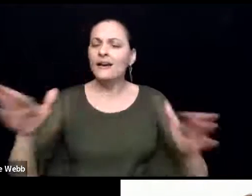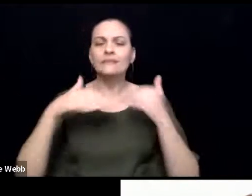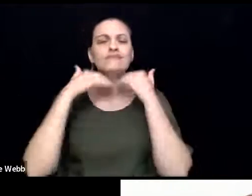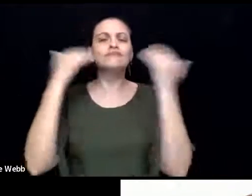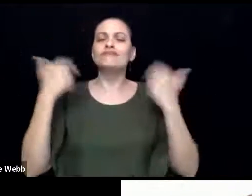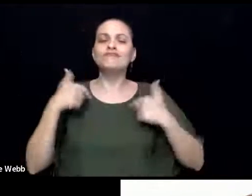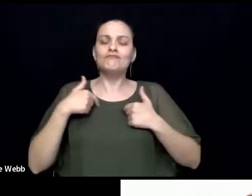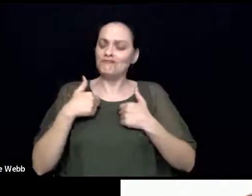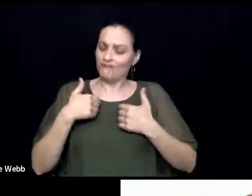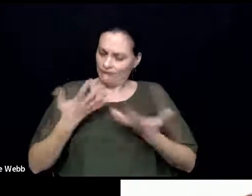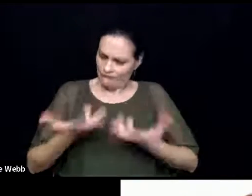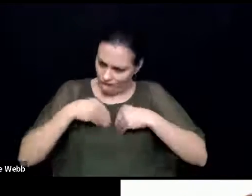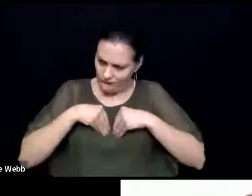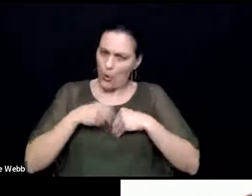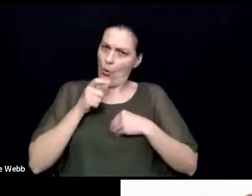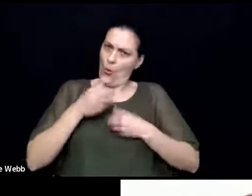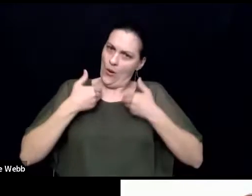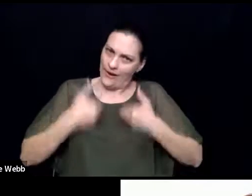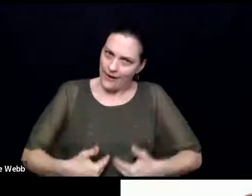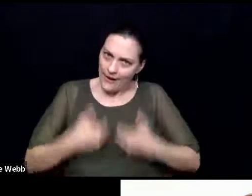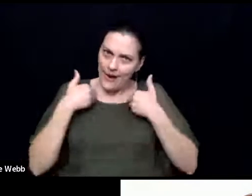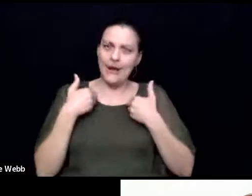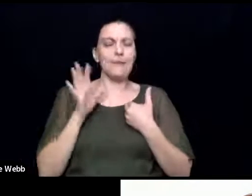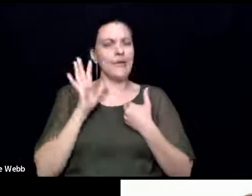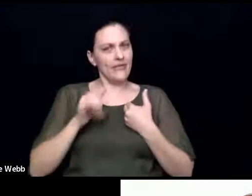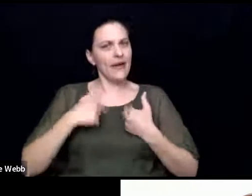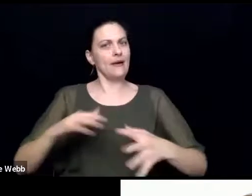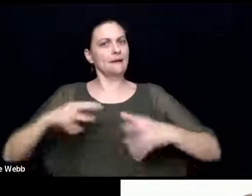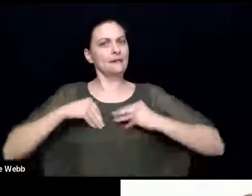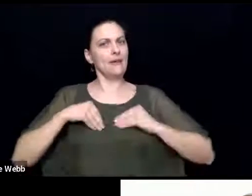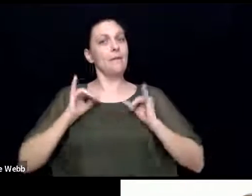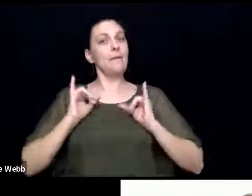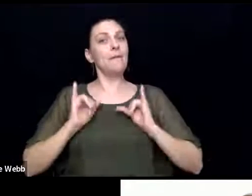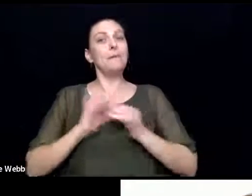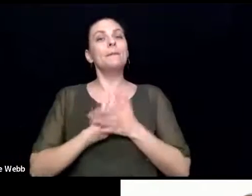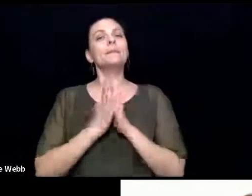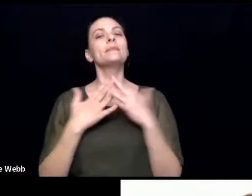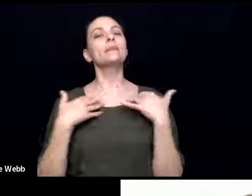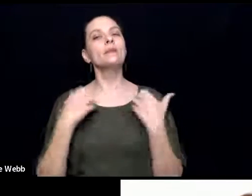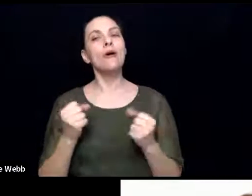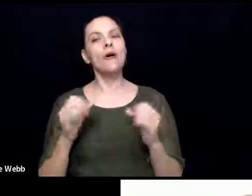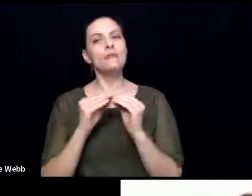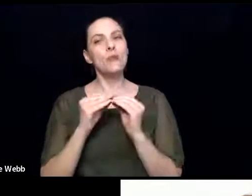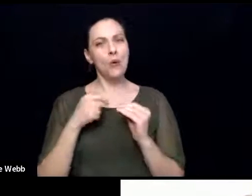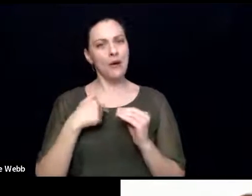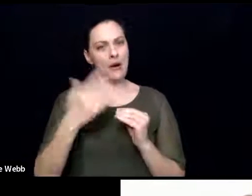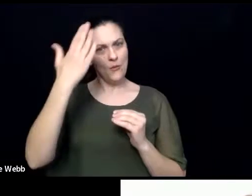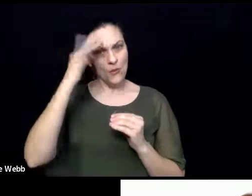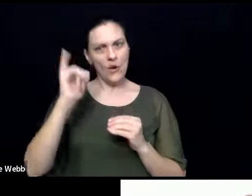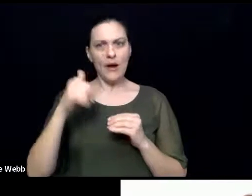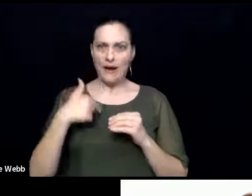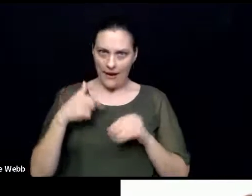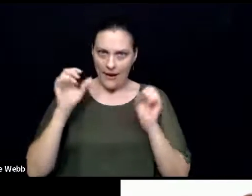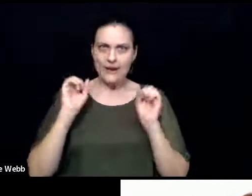and understand I have to make my own way in the world. MELINDA EPLER: Awesome.